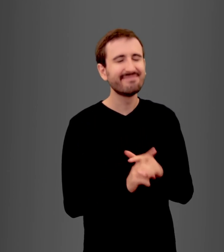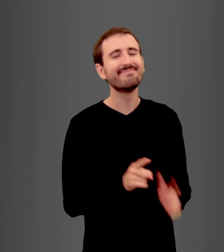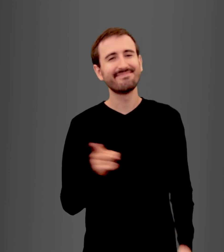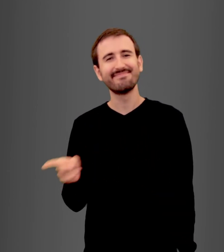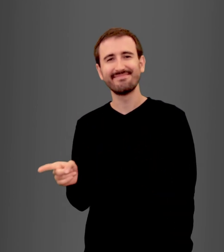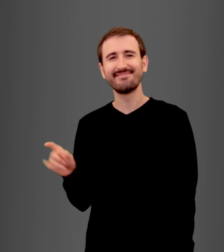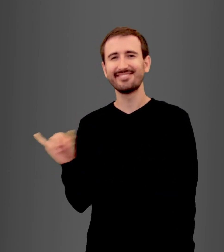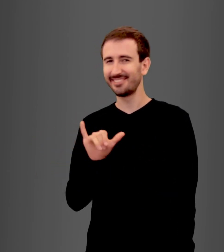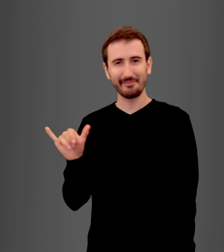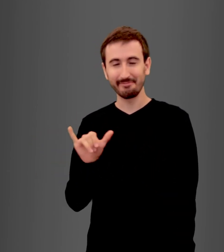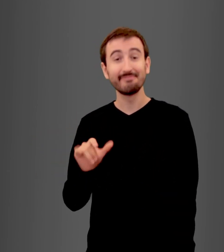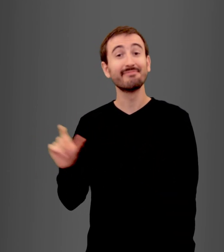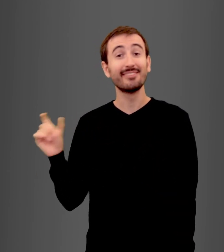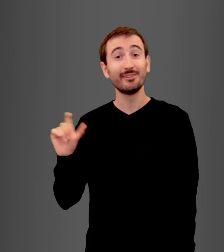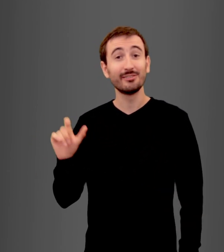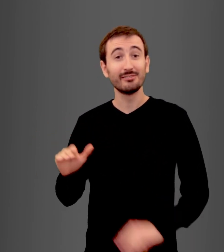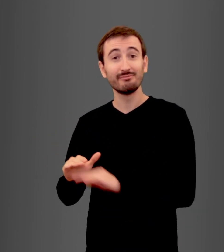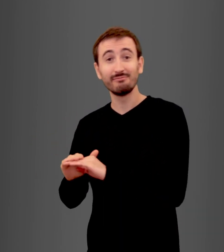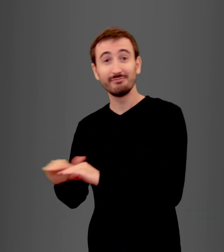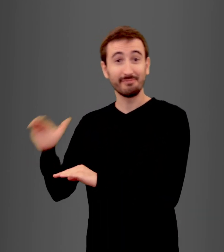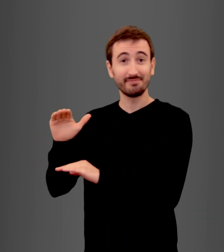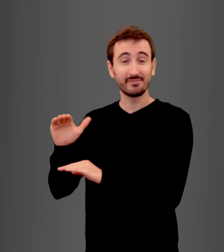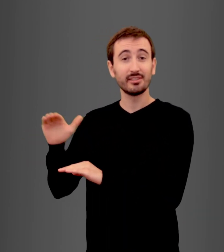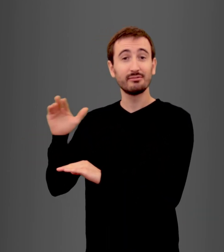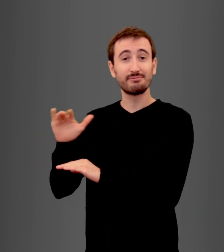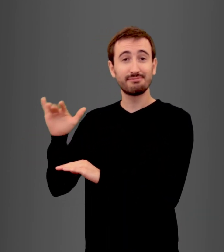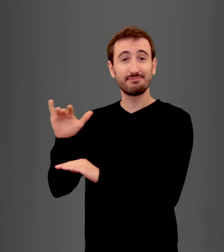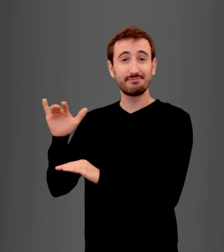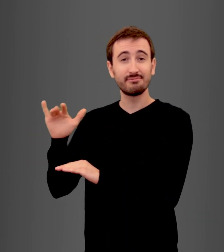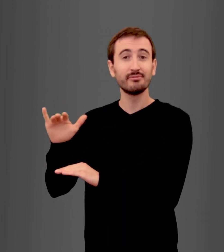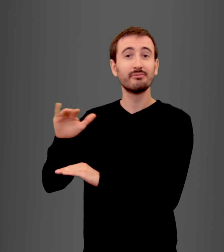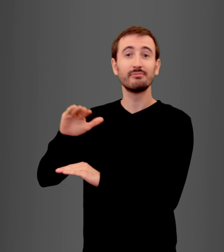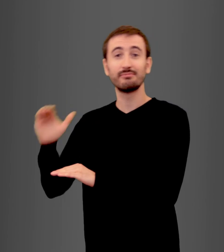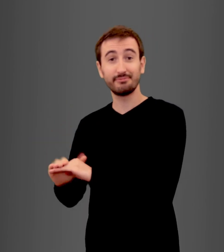Again, consider the process of exciting the center to an excited state, followed by a decay back to the ground state.